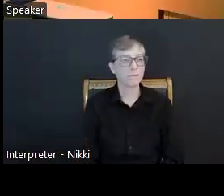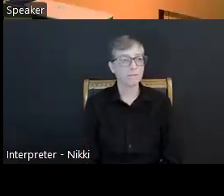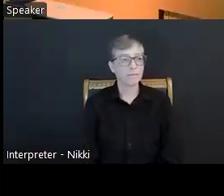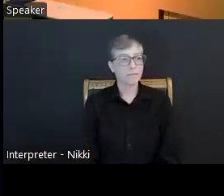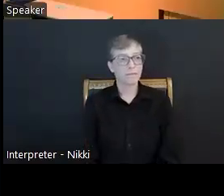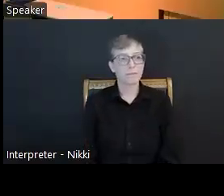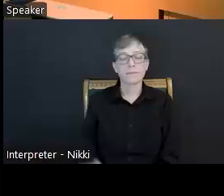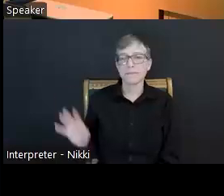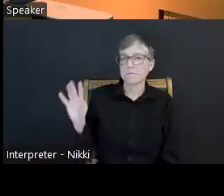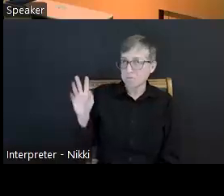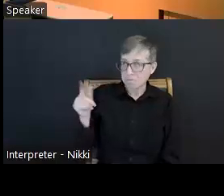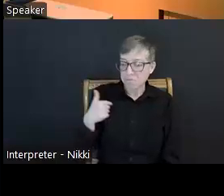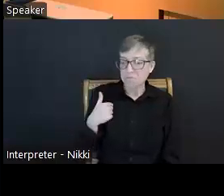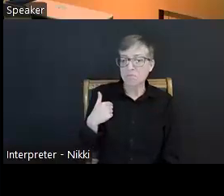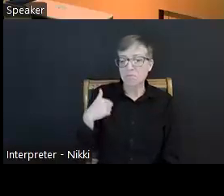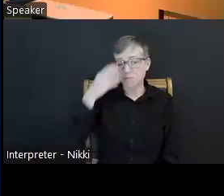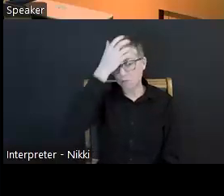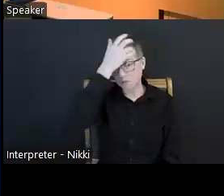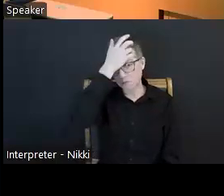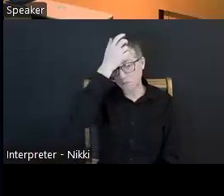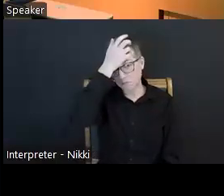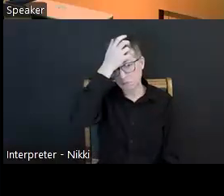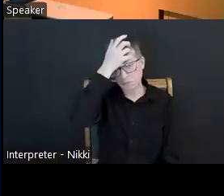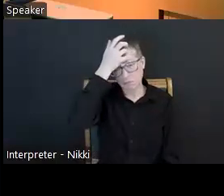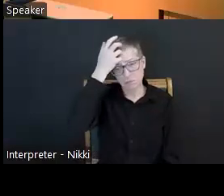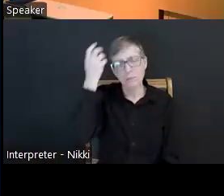uh so I've been doing this work not at heel but throughout my career for